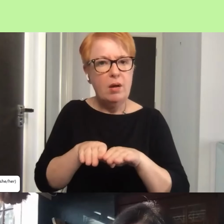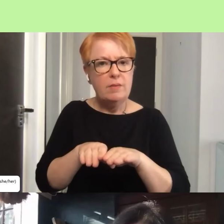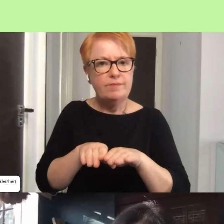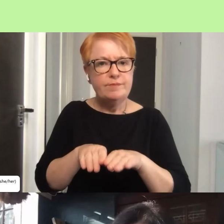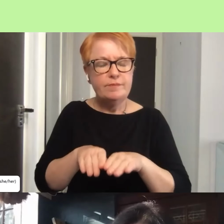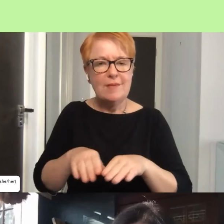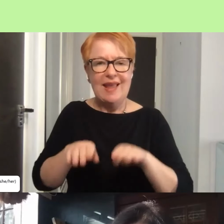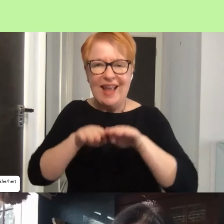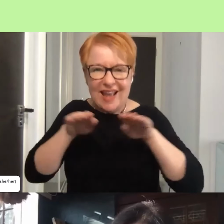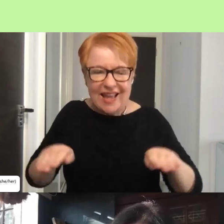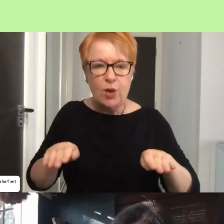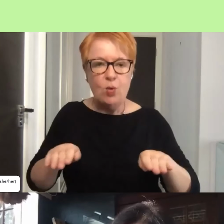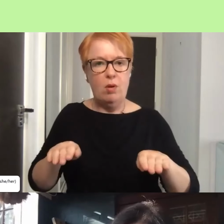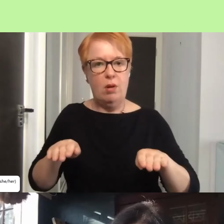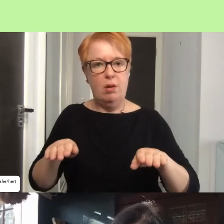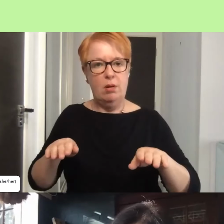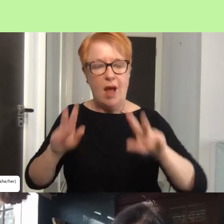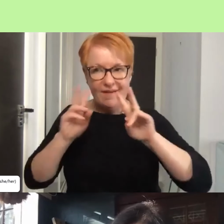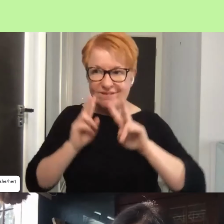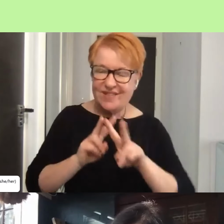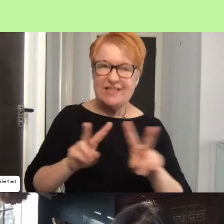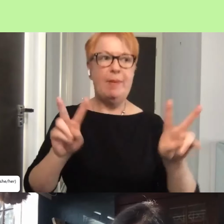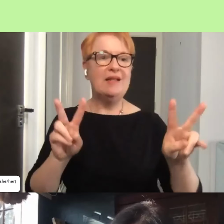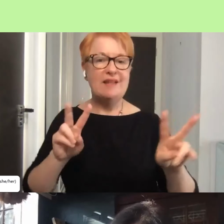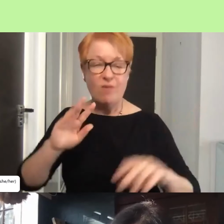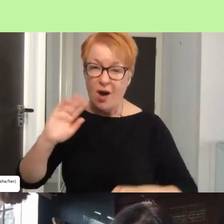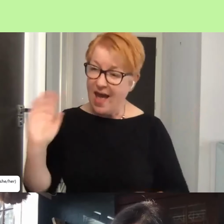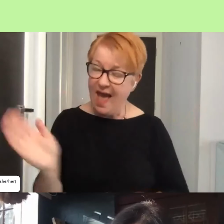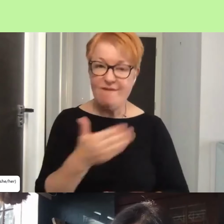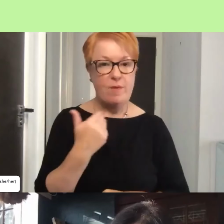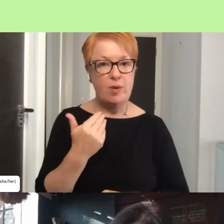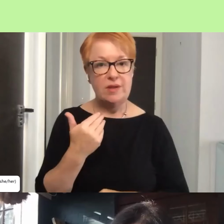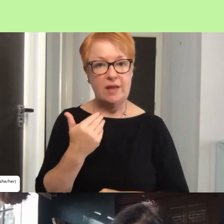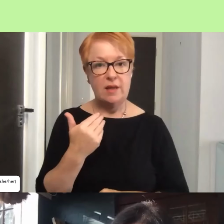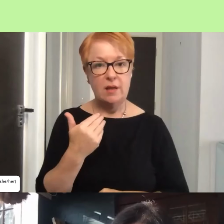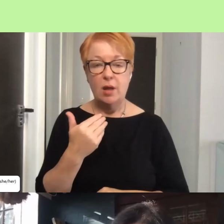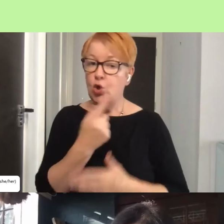everyone behind the doors of the institutions and also within the public accessible,